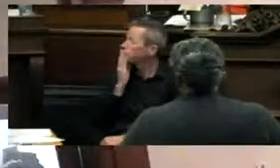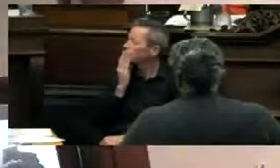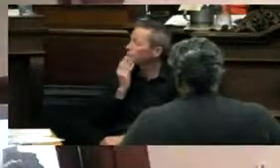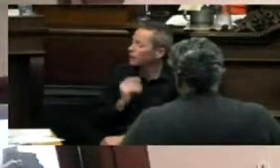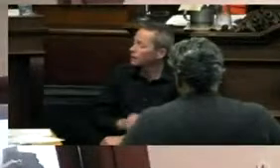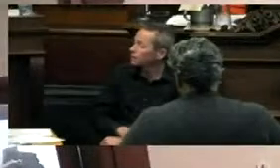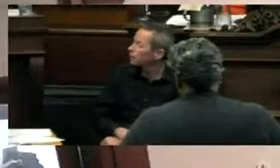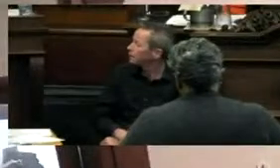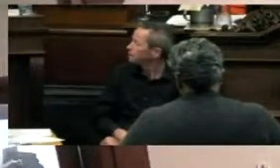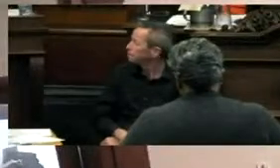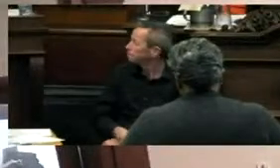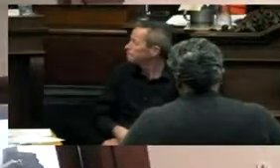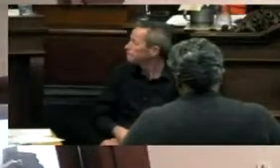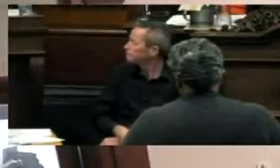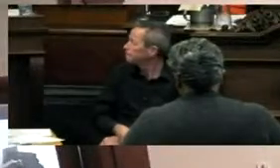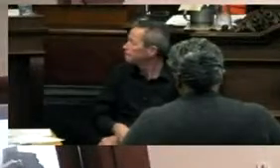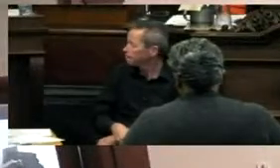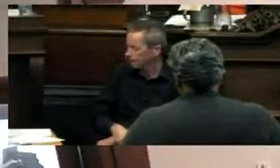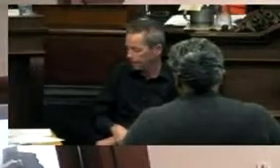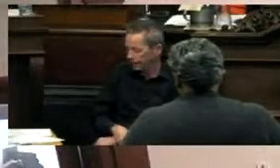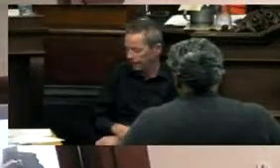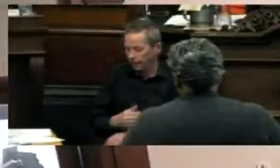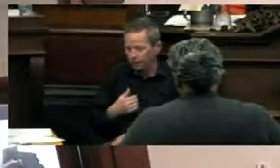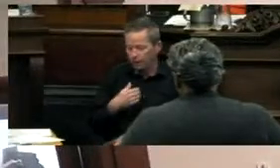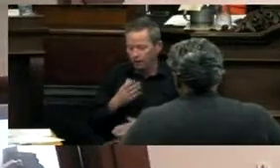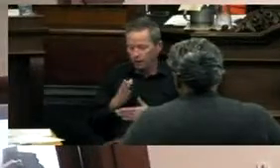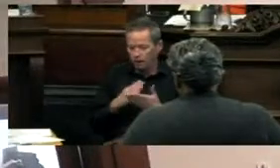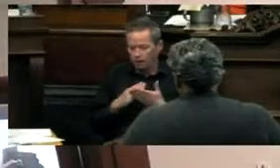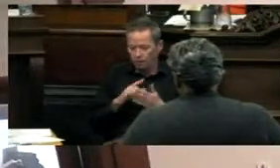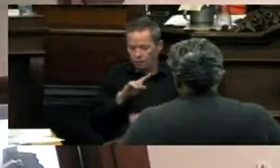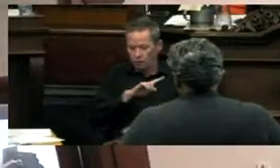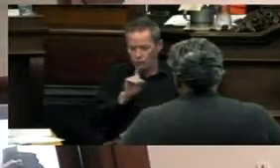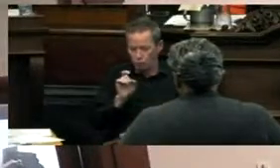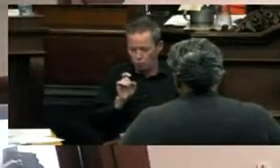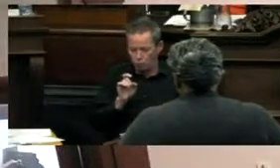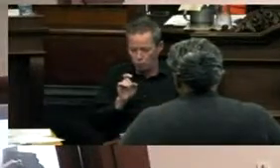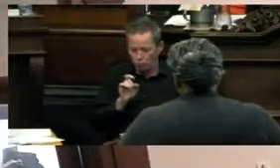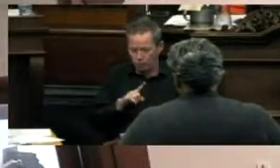have was your answer okay?